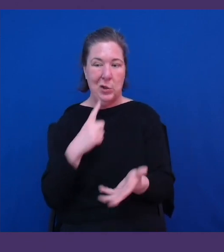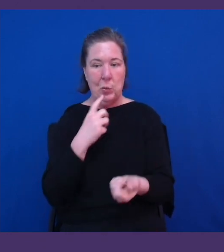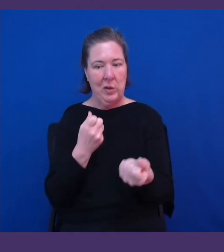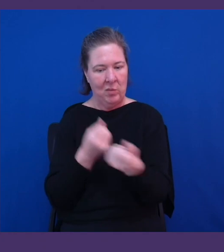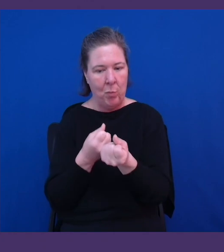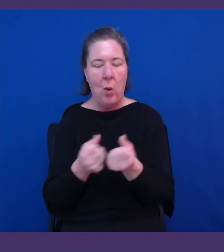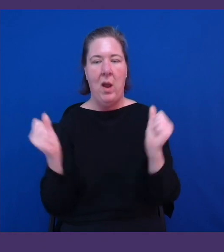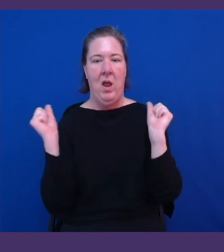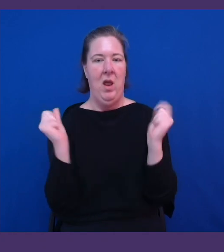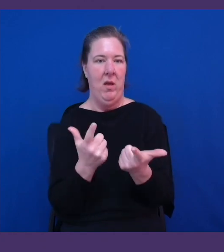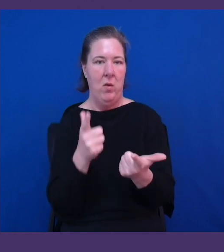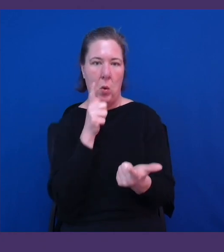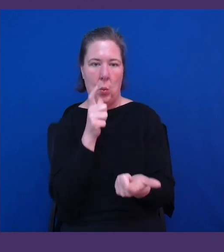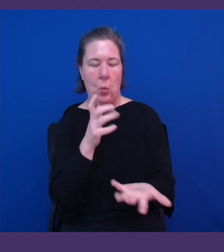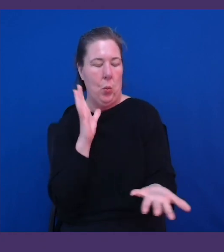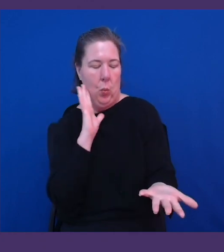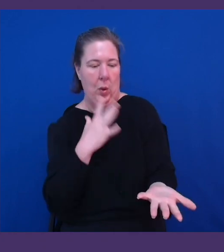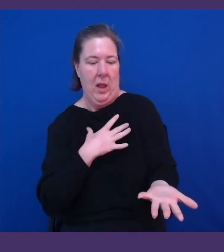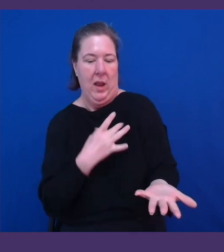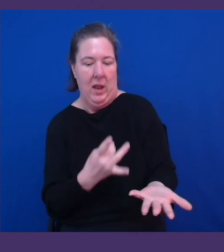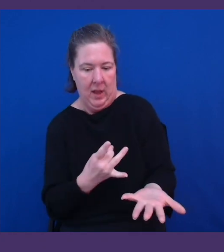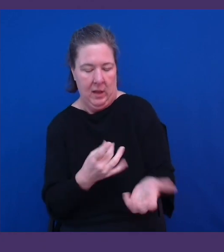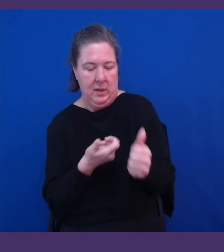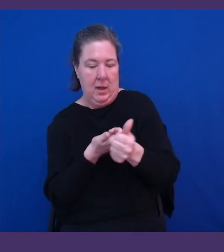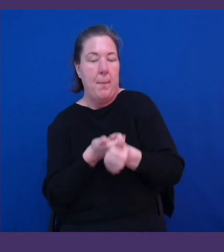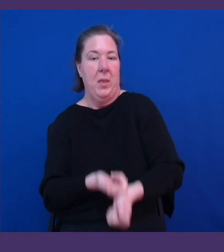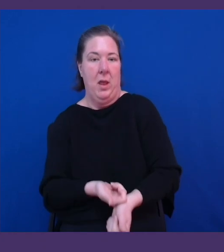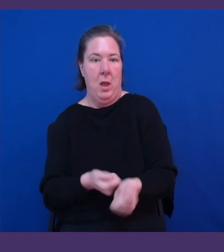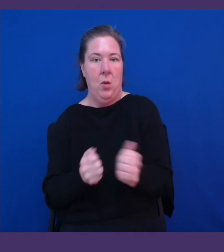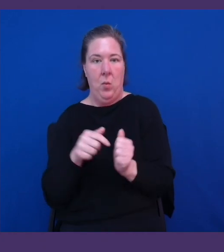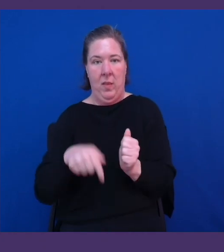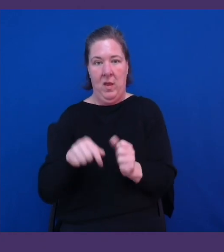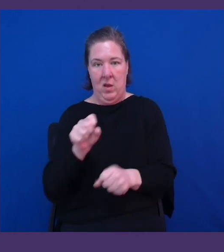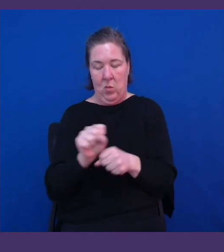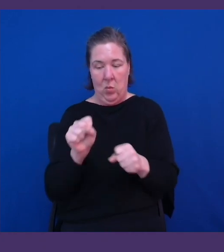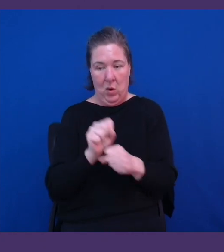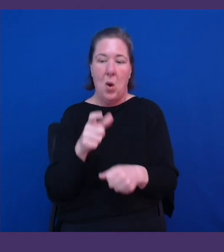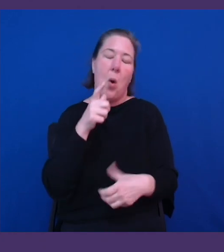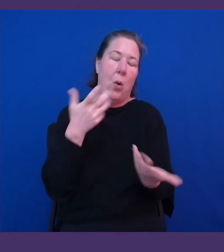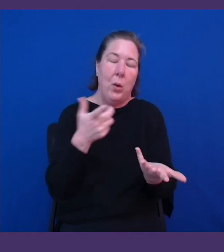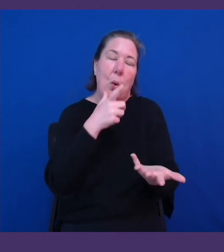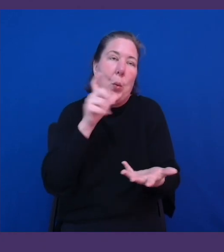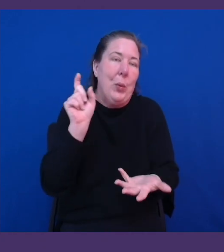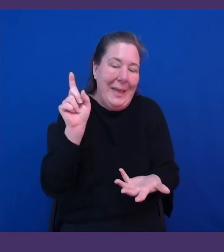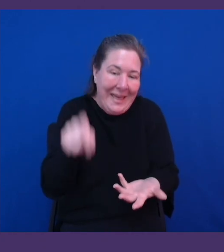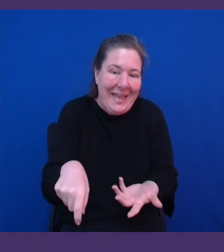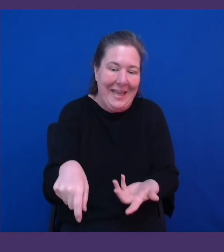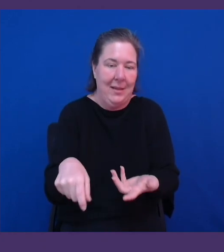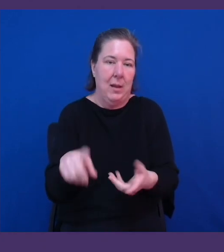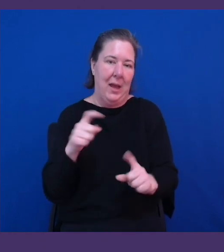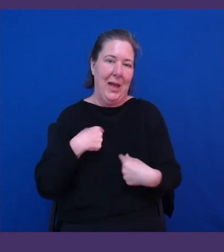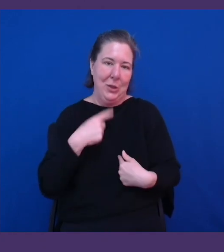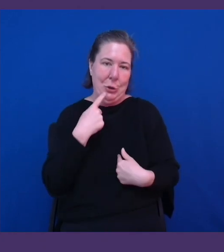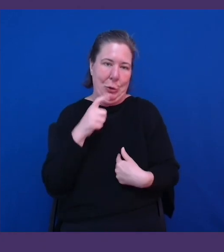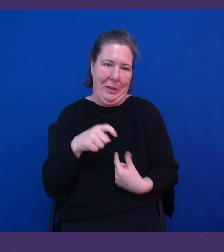like to comply with this or who needs to comply with this legislation, I should say.